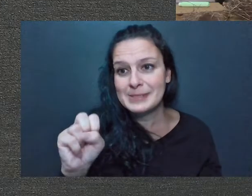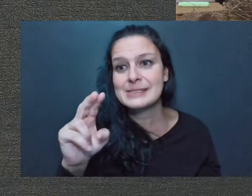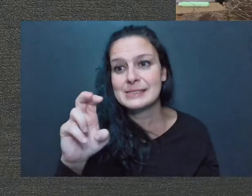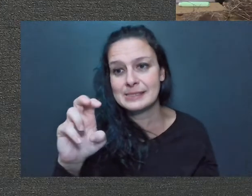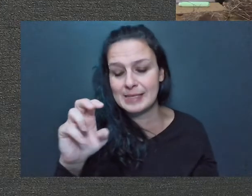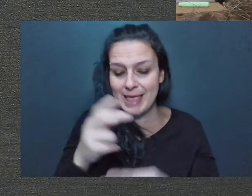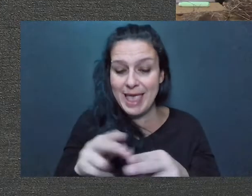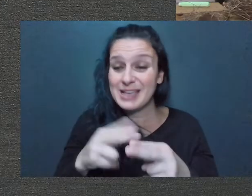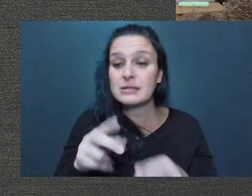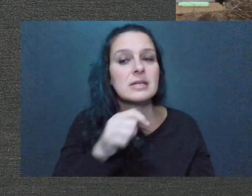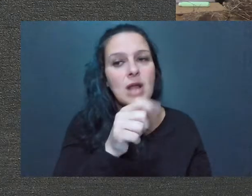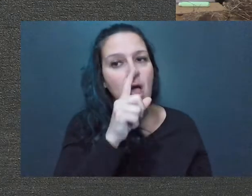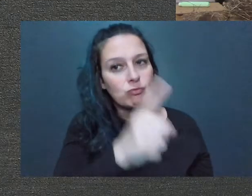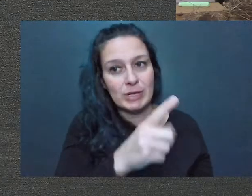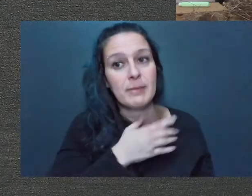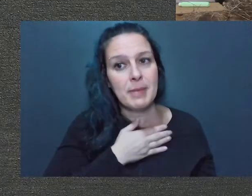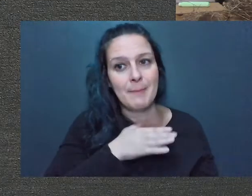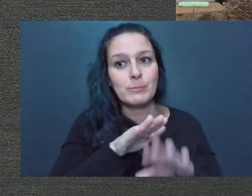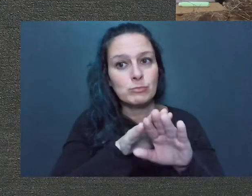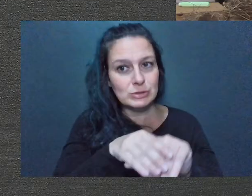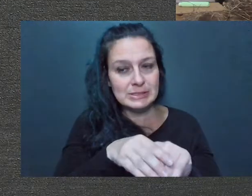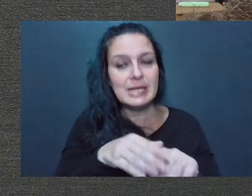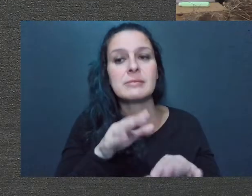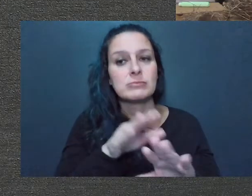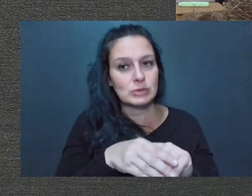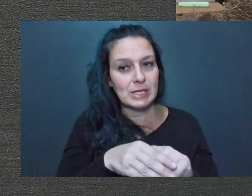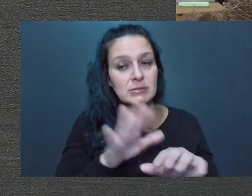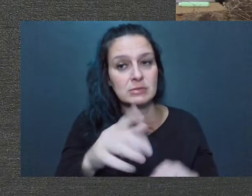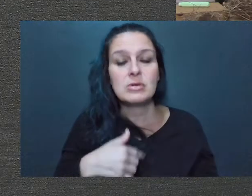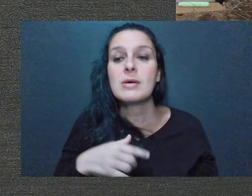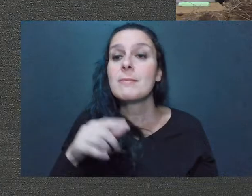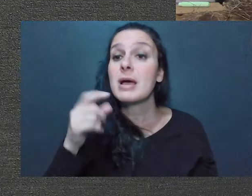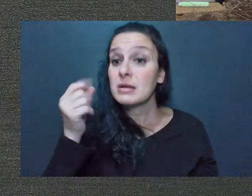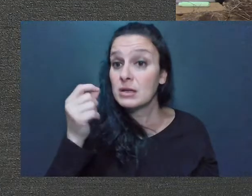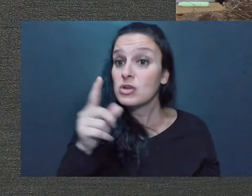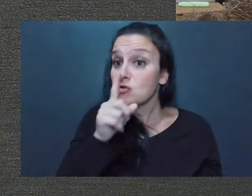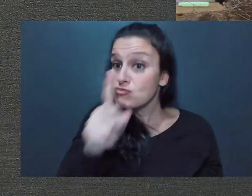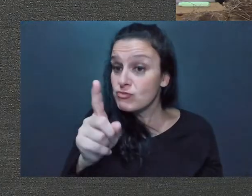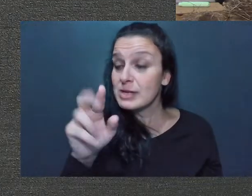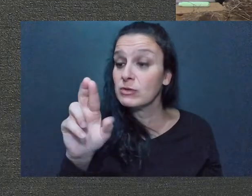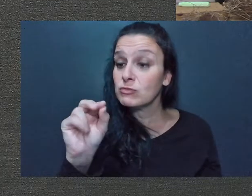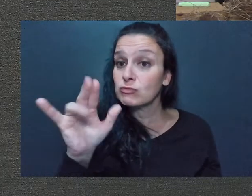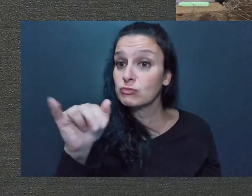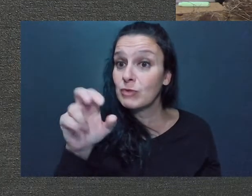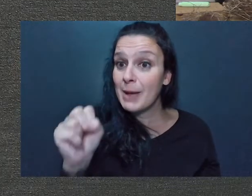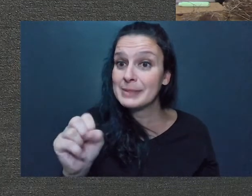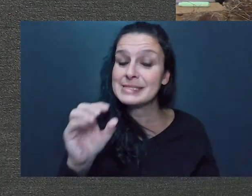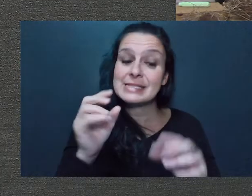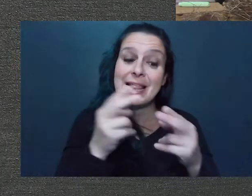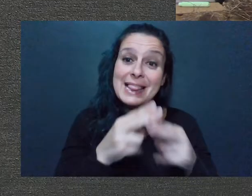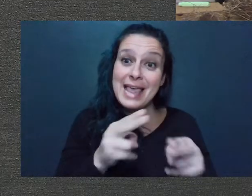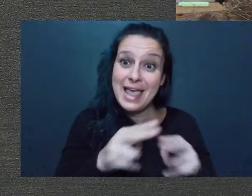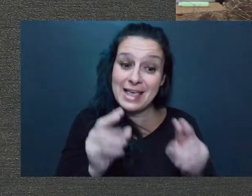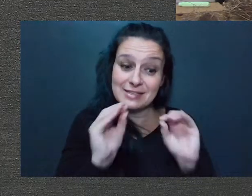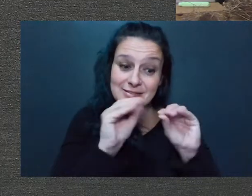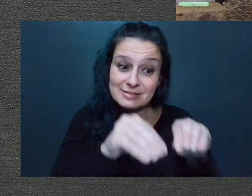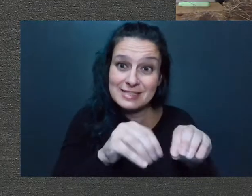They're not real, but these are pretend ones and robins lay them in their cupped nest.